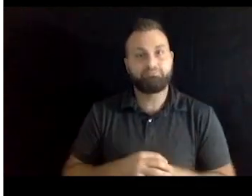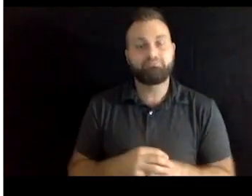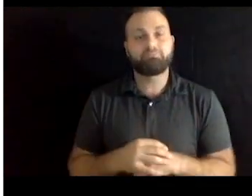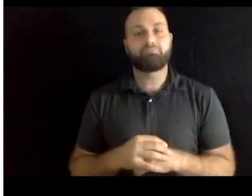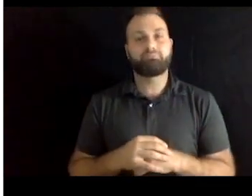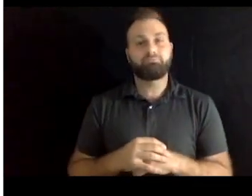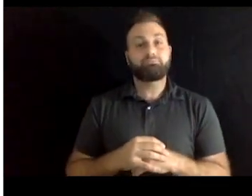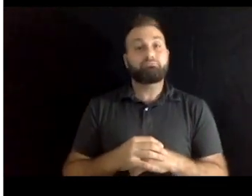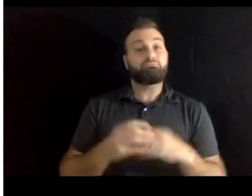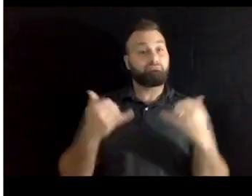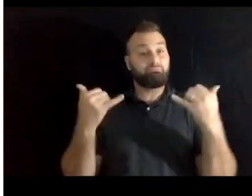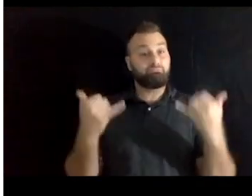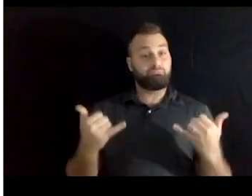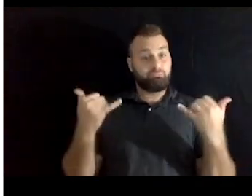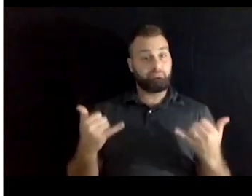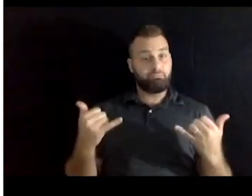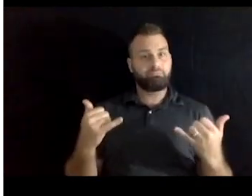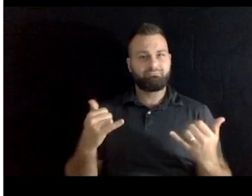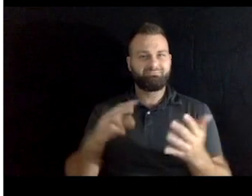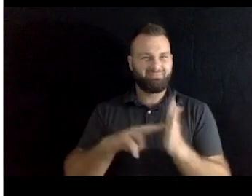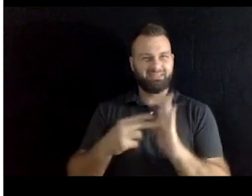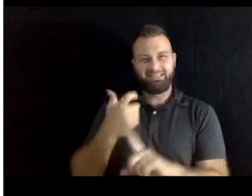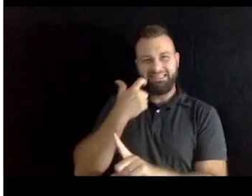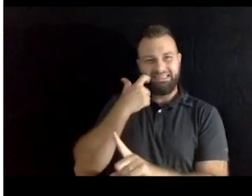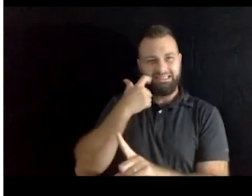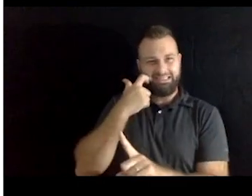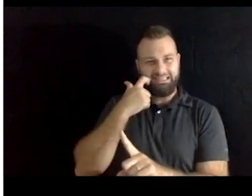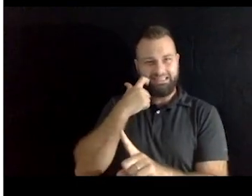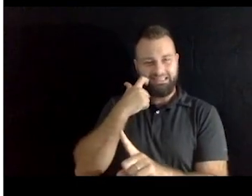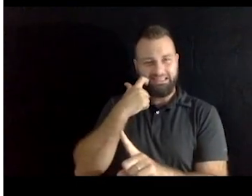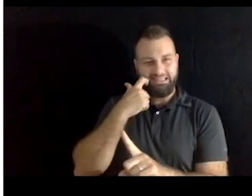I really mean more like the recent past.